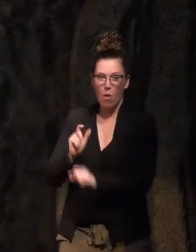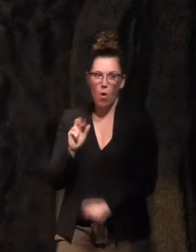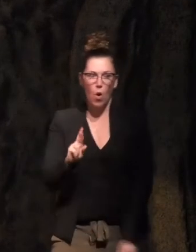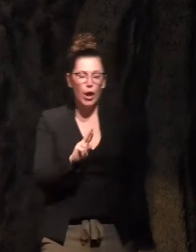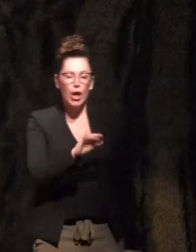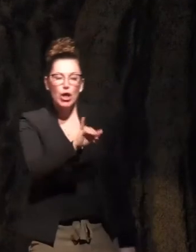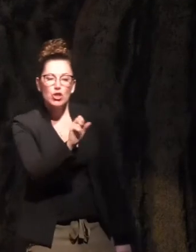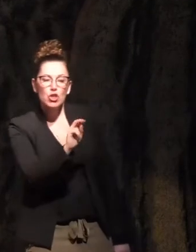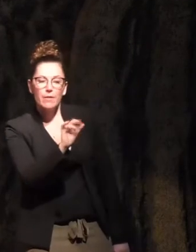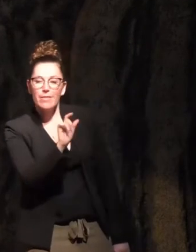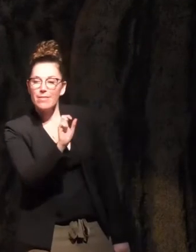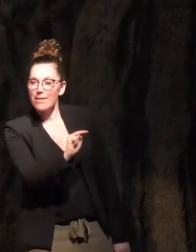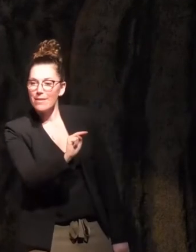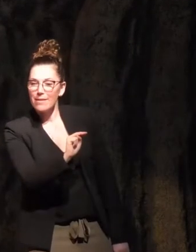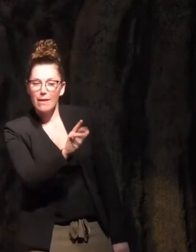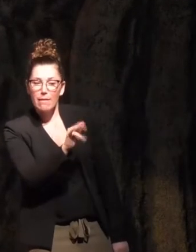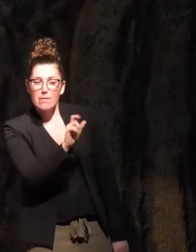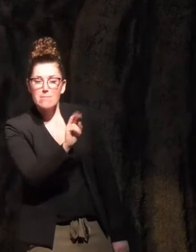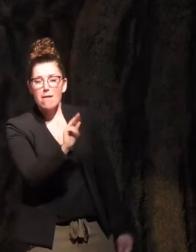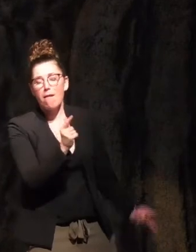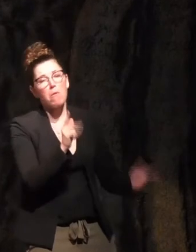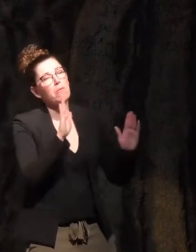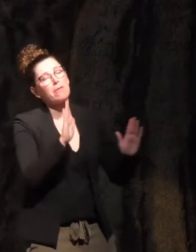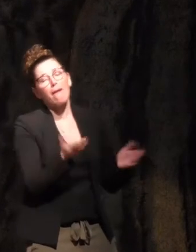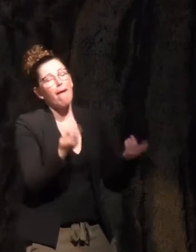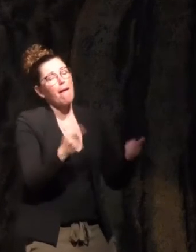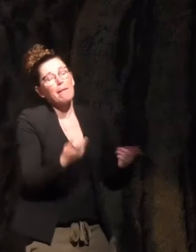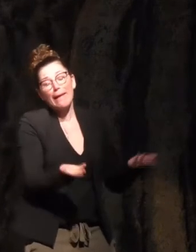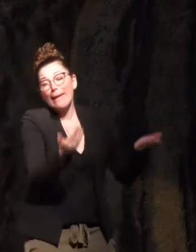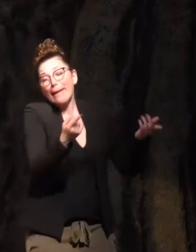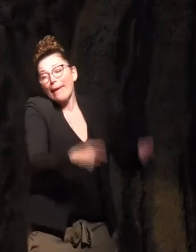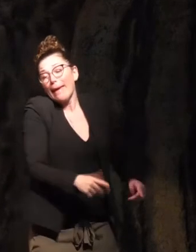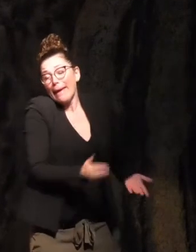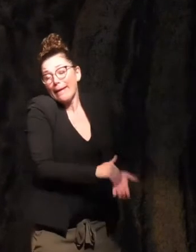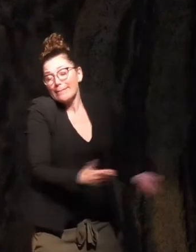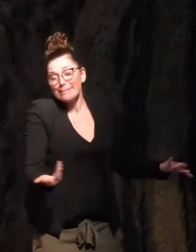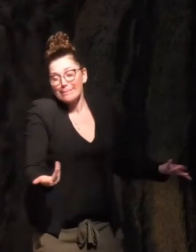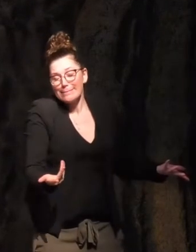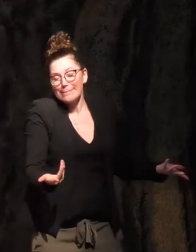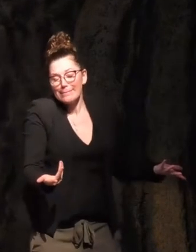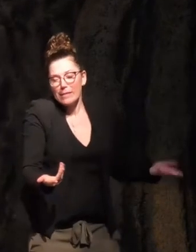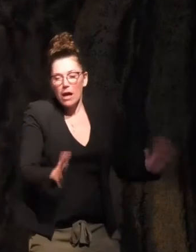we chose to take a deep breath and forgive ourselves for feeling jealous because jealousy is a normal human emotion